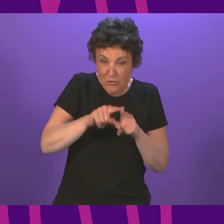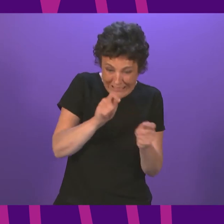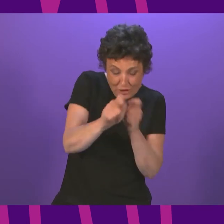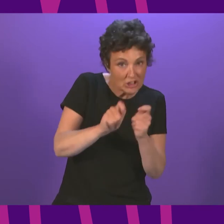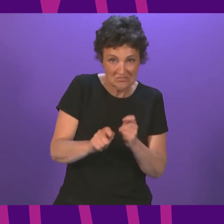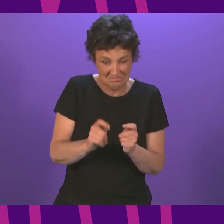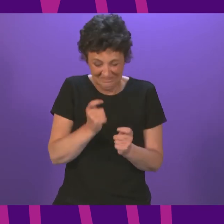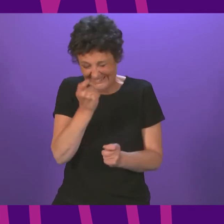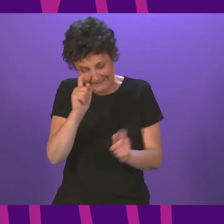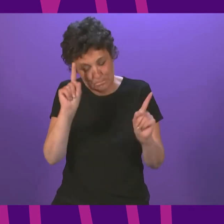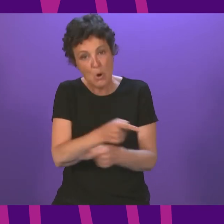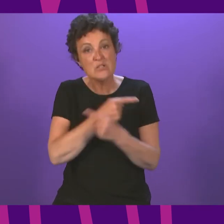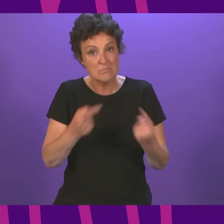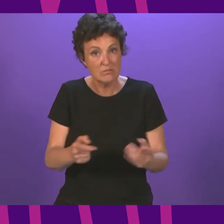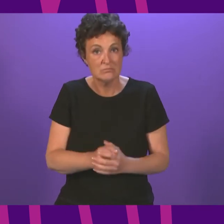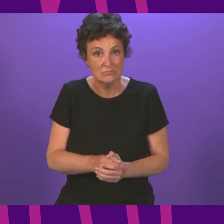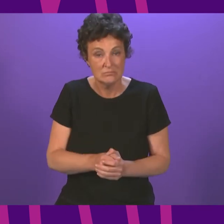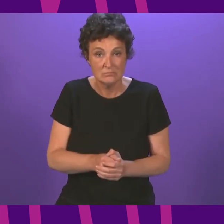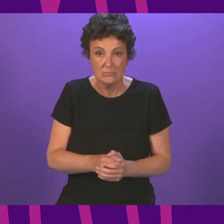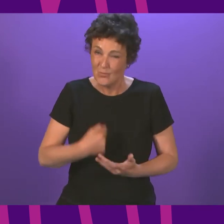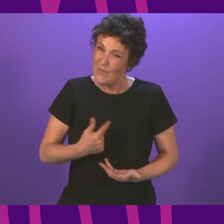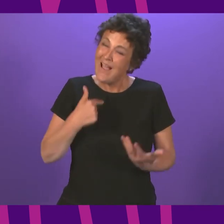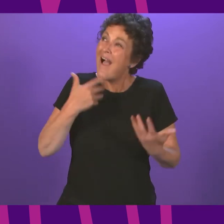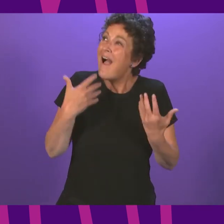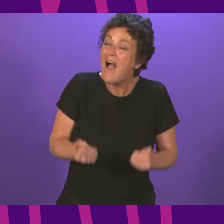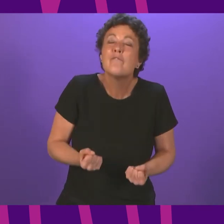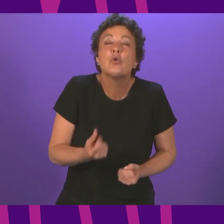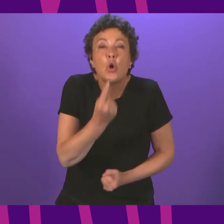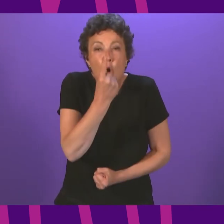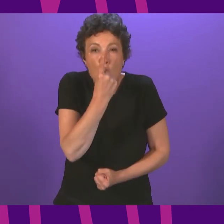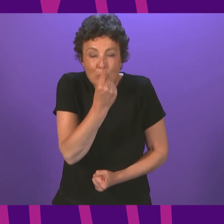We have opportunities to harness the allocation of vast state support for the private sector